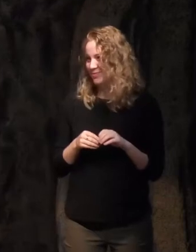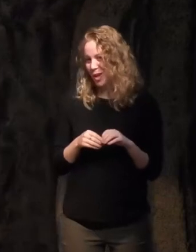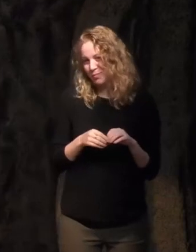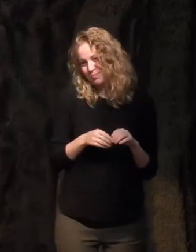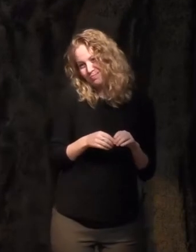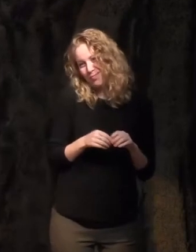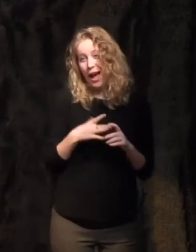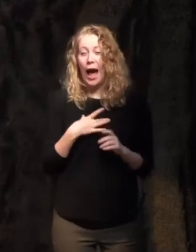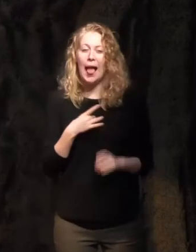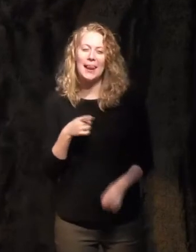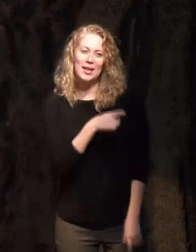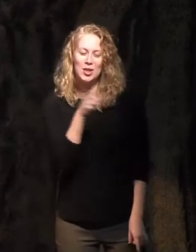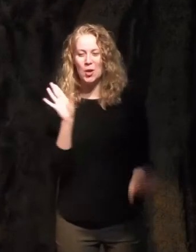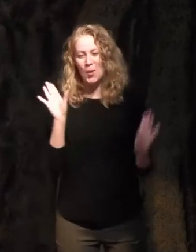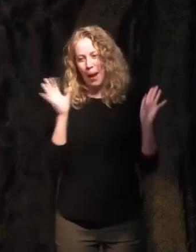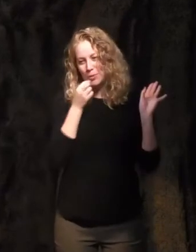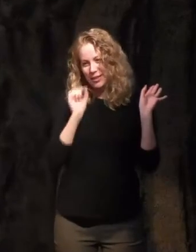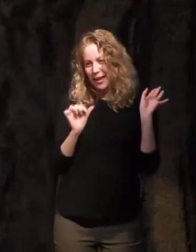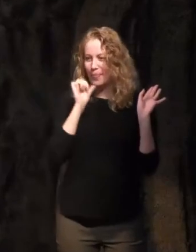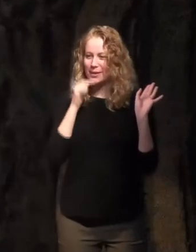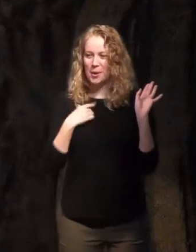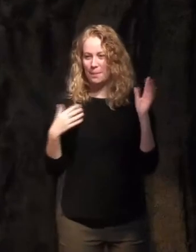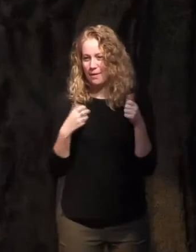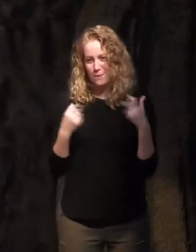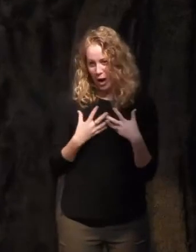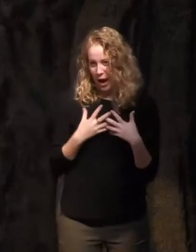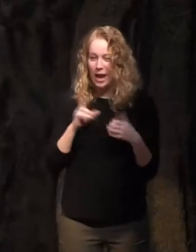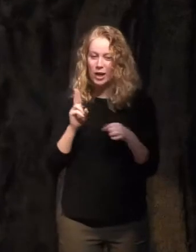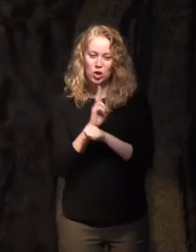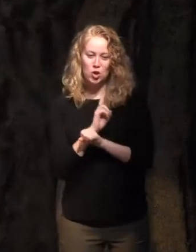I like you, like I'm just saying let's not be afraid to use the word.